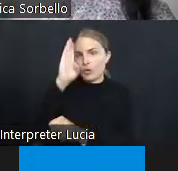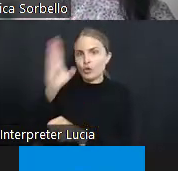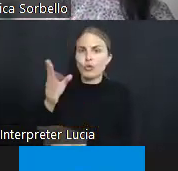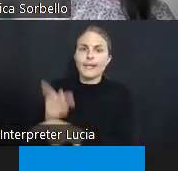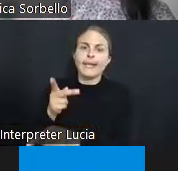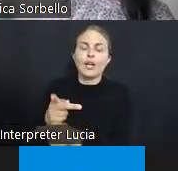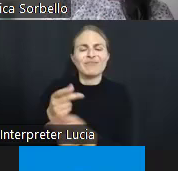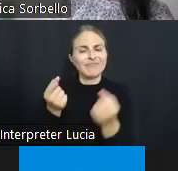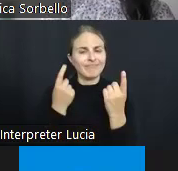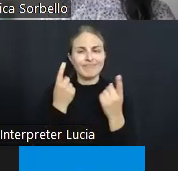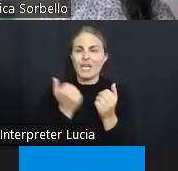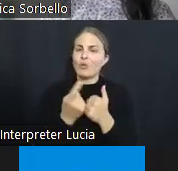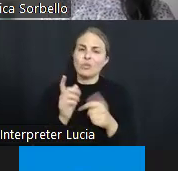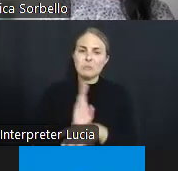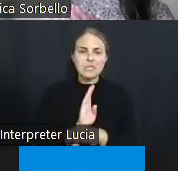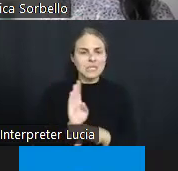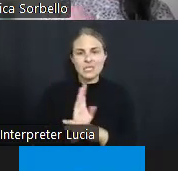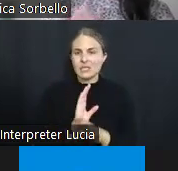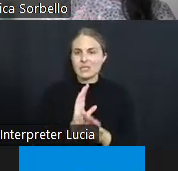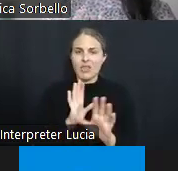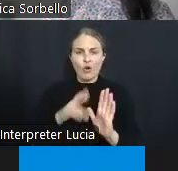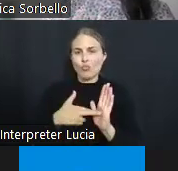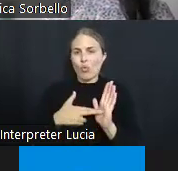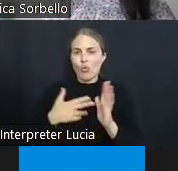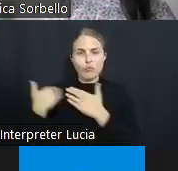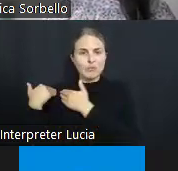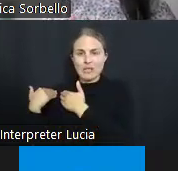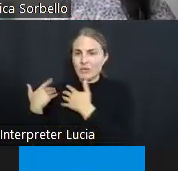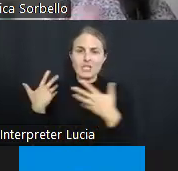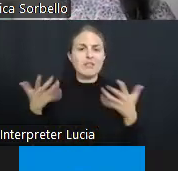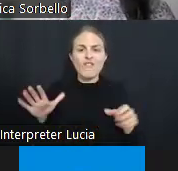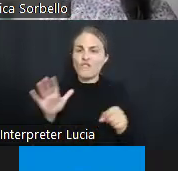treatment experts because I do recognize that going into